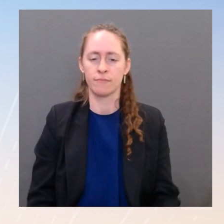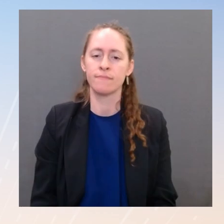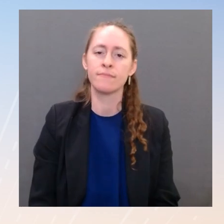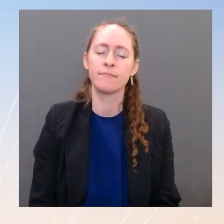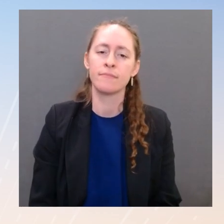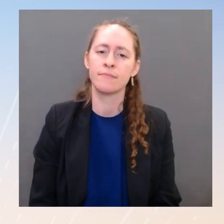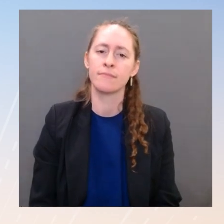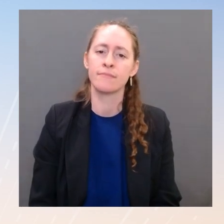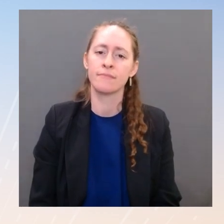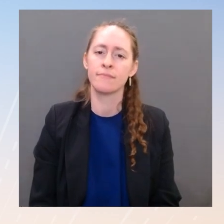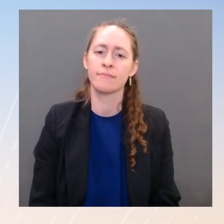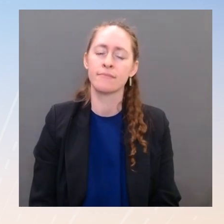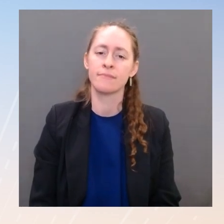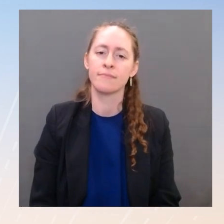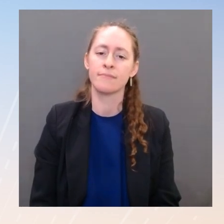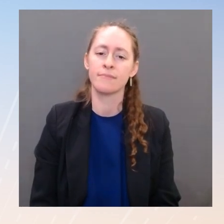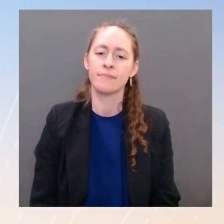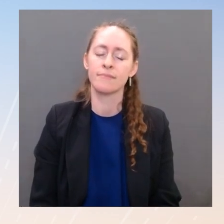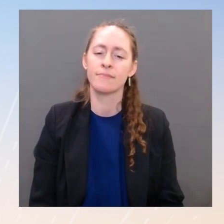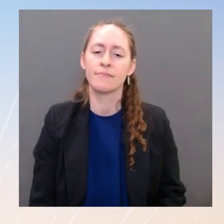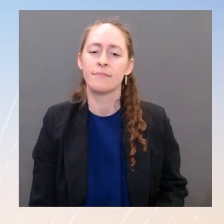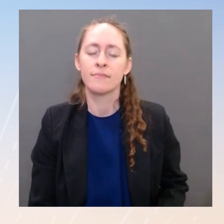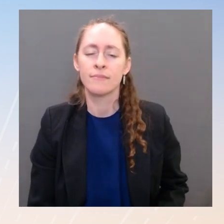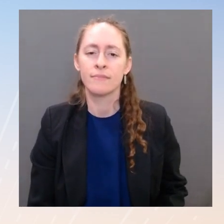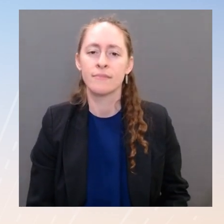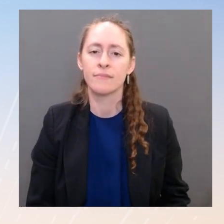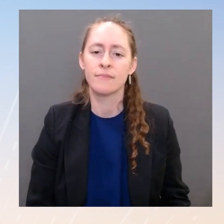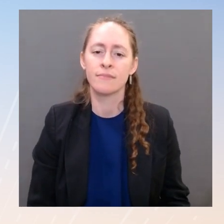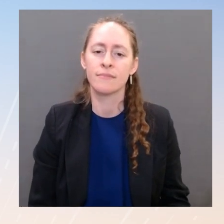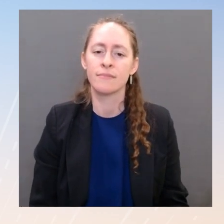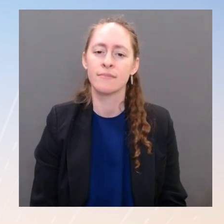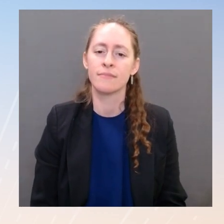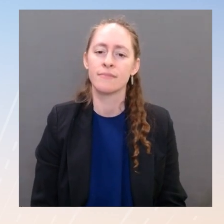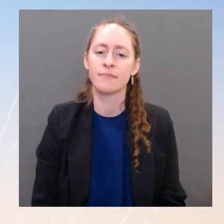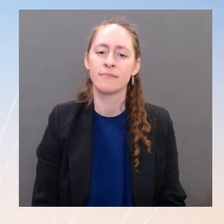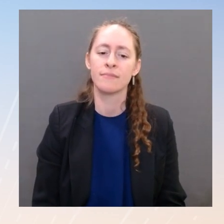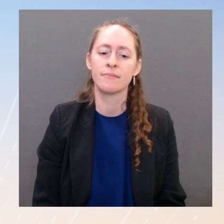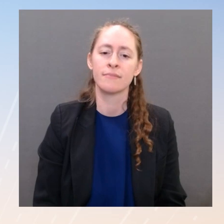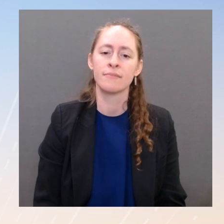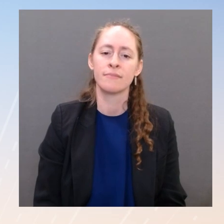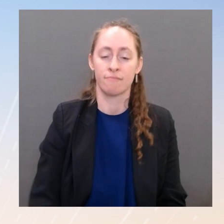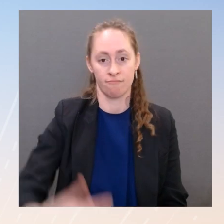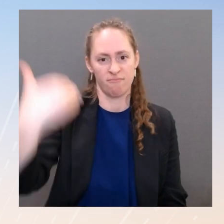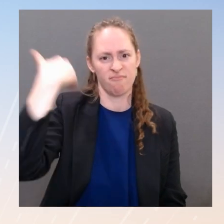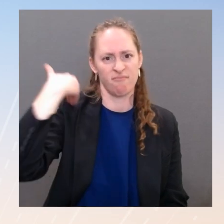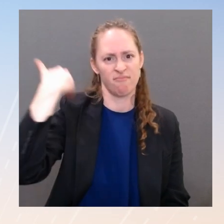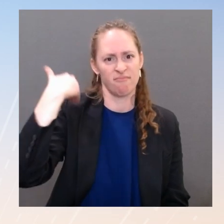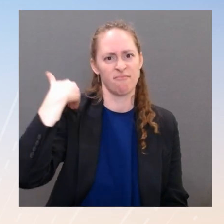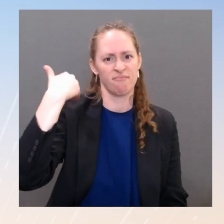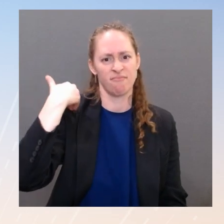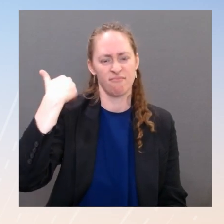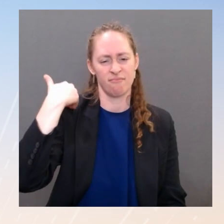as you've done in the past, to urge them to pass this COVID relief? Is there any kind of like full-court press that you all are planning on that? Ms. Psaki: Absolutely.